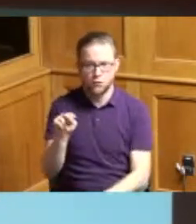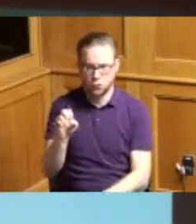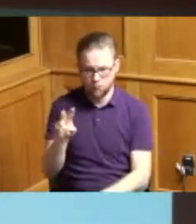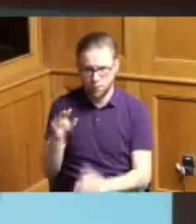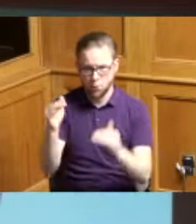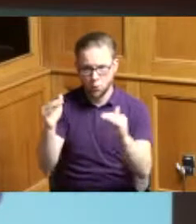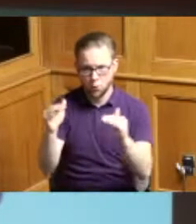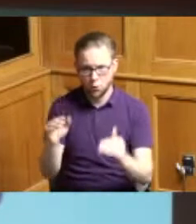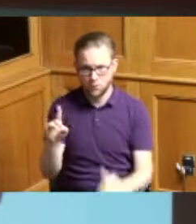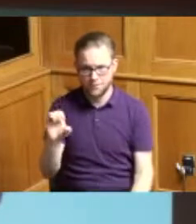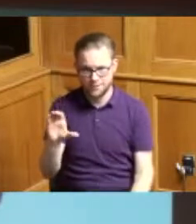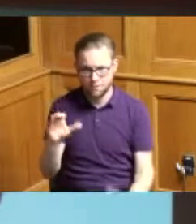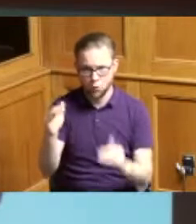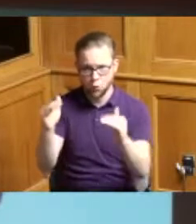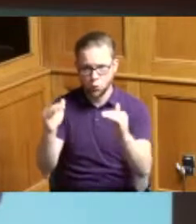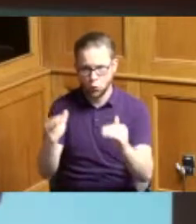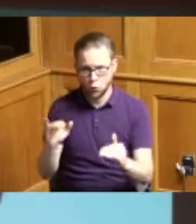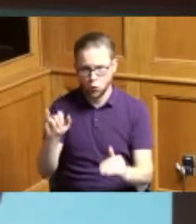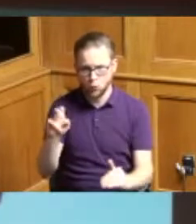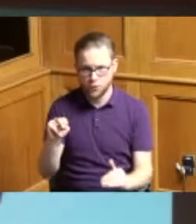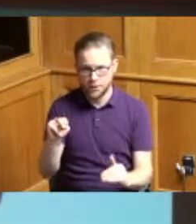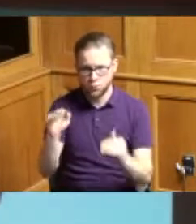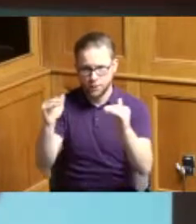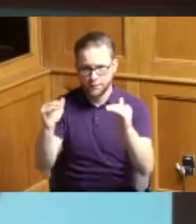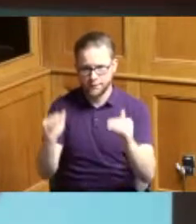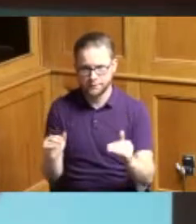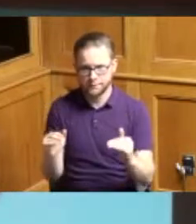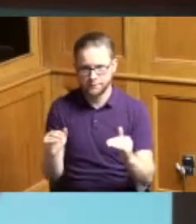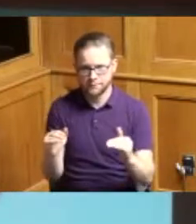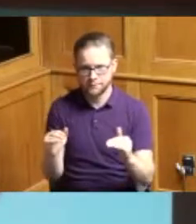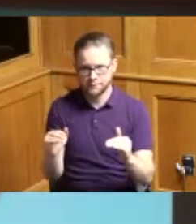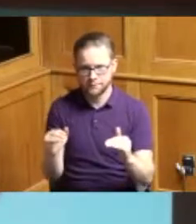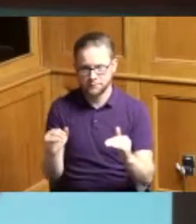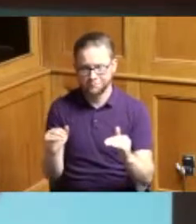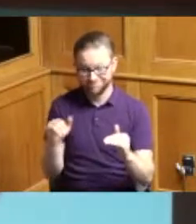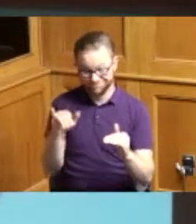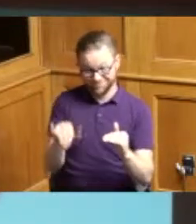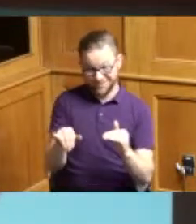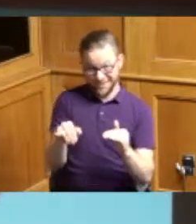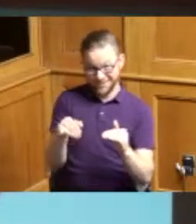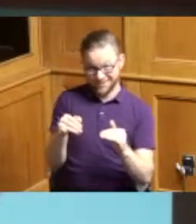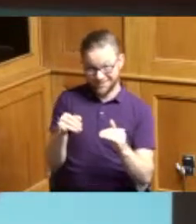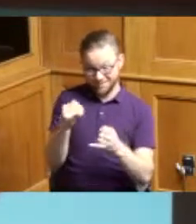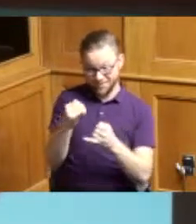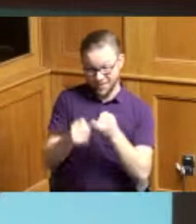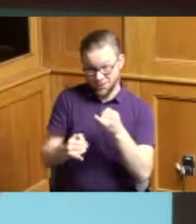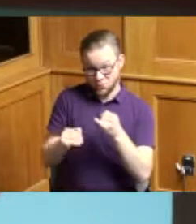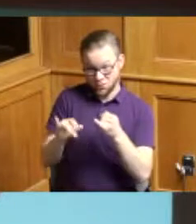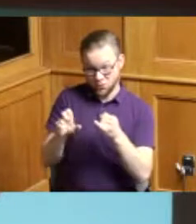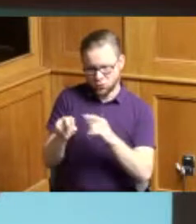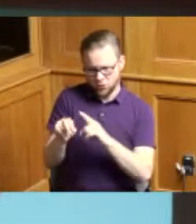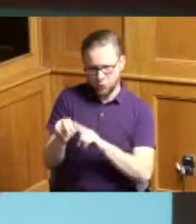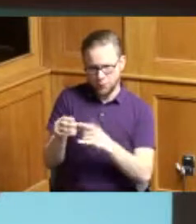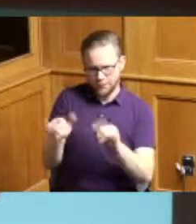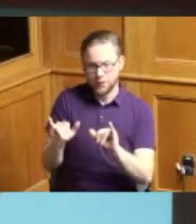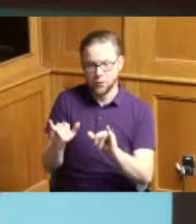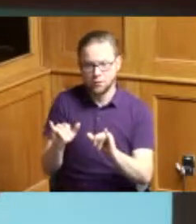December January and here we are finally in January we're not out of the woods yet but you can